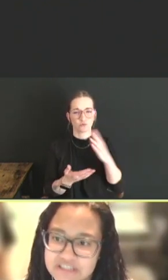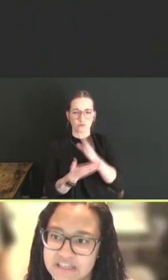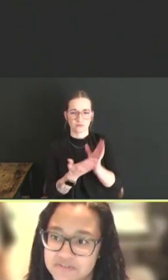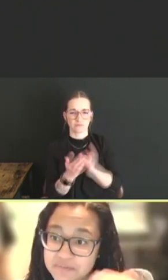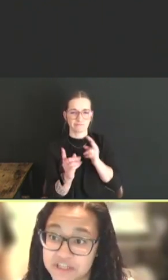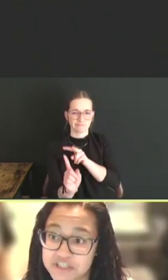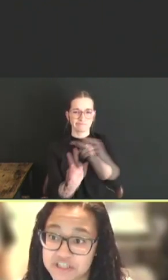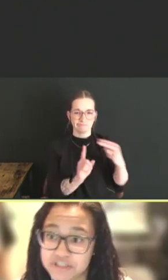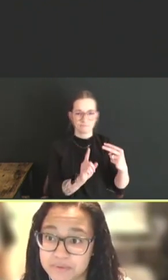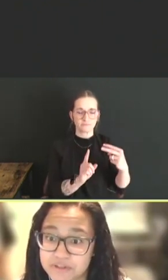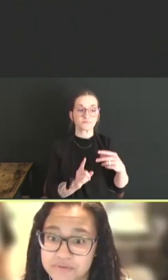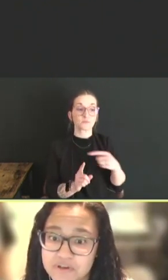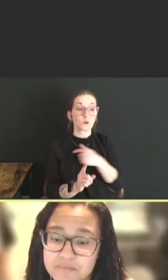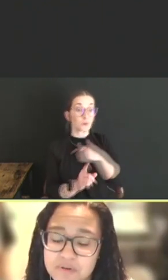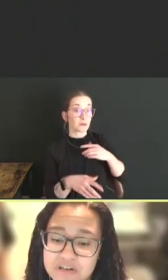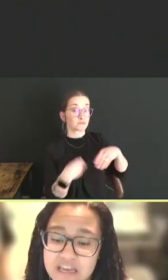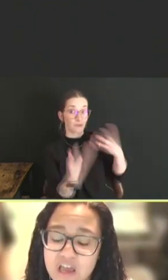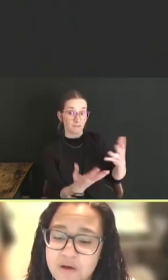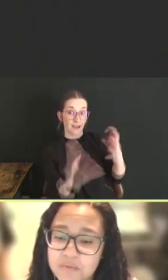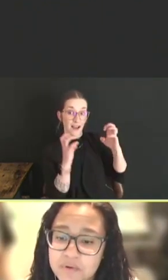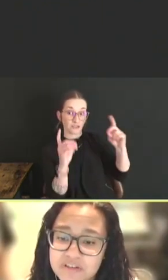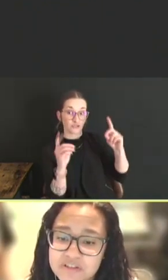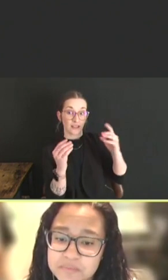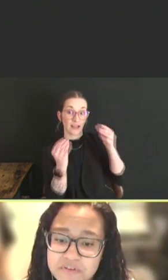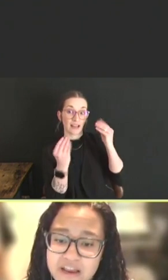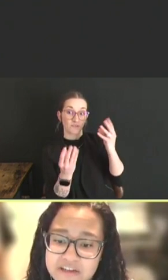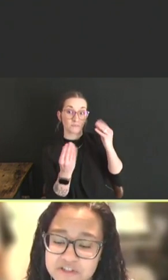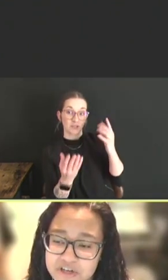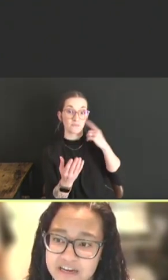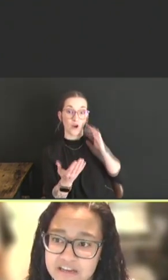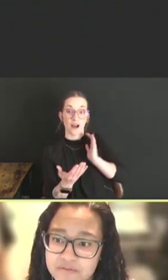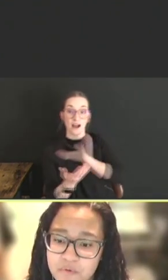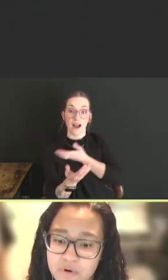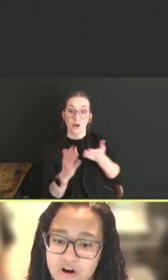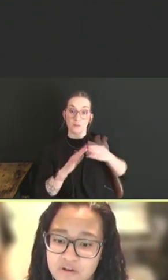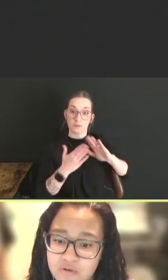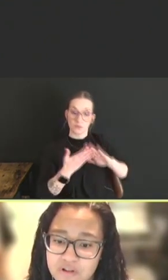information to our local community, but we also provide training for our local